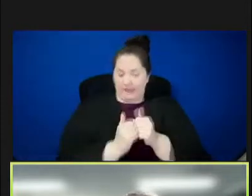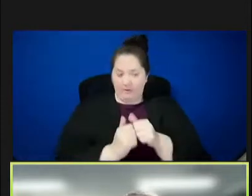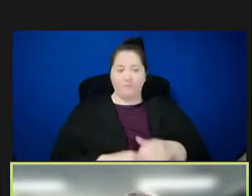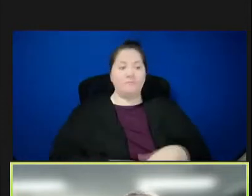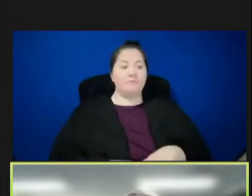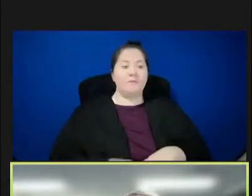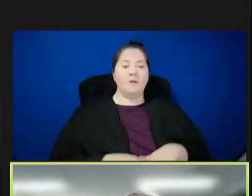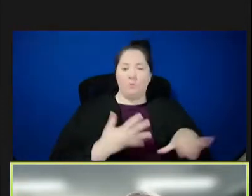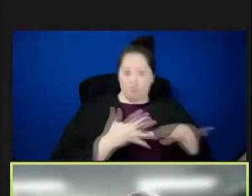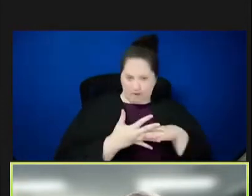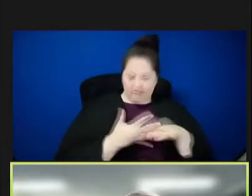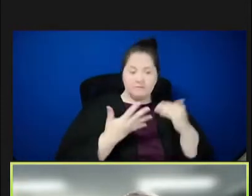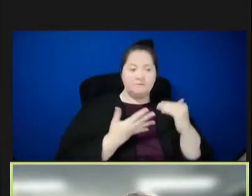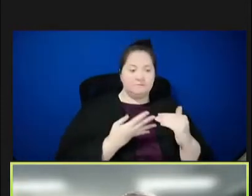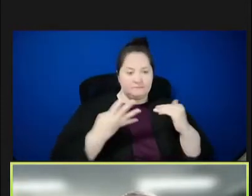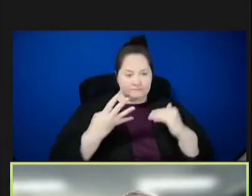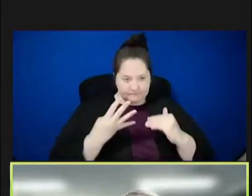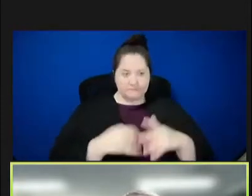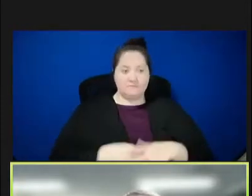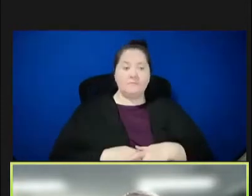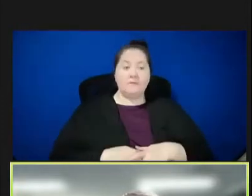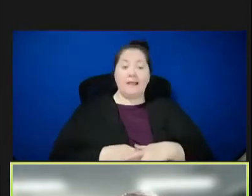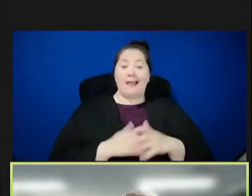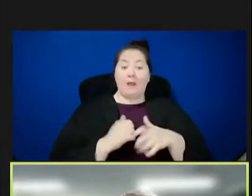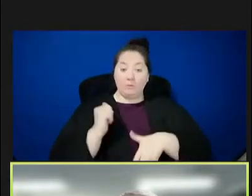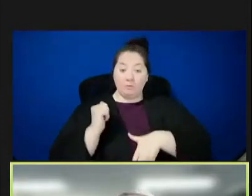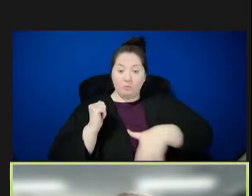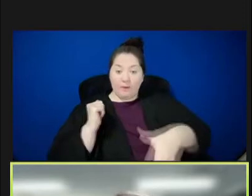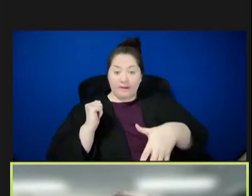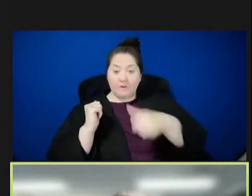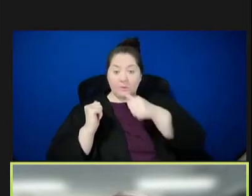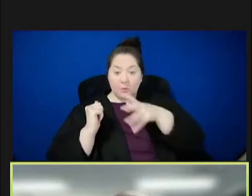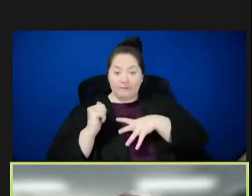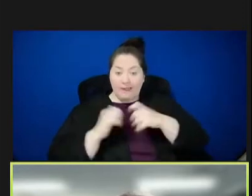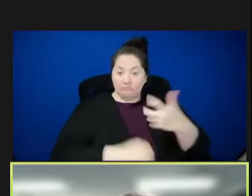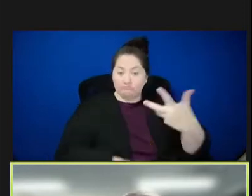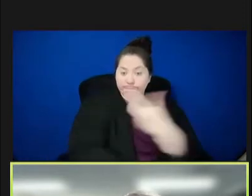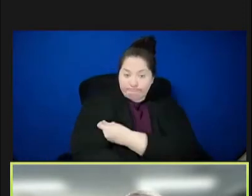we'll hear from another panel on vaccinating pregnant women. Our last panel for the day will